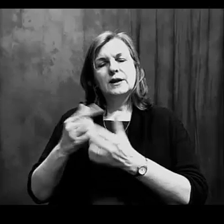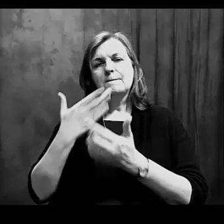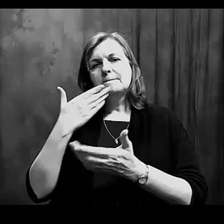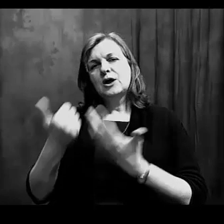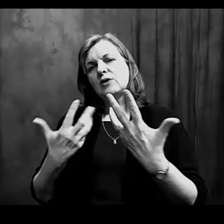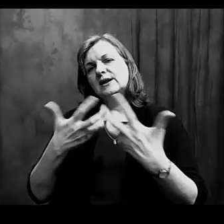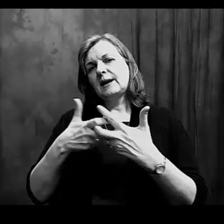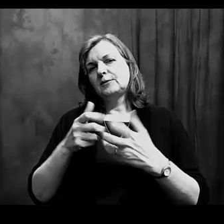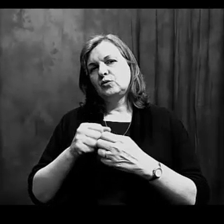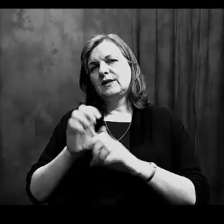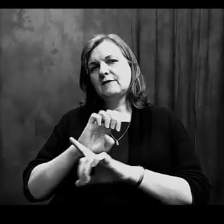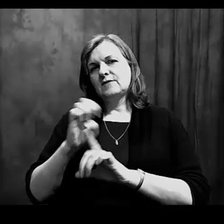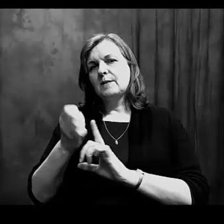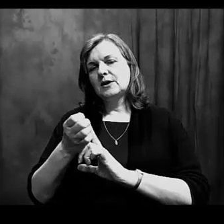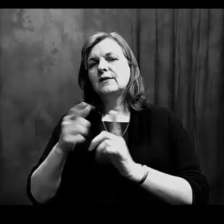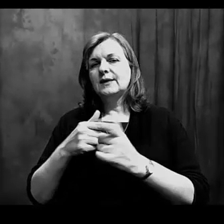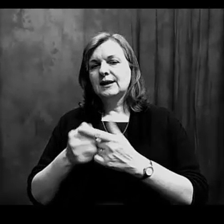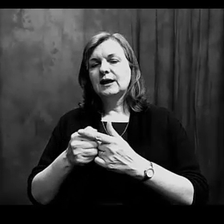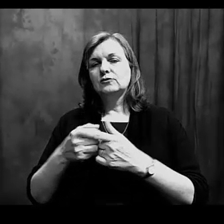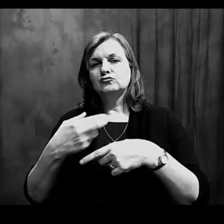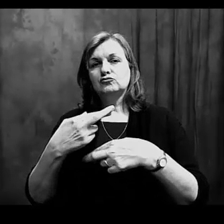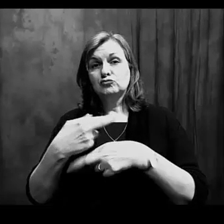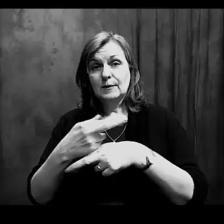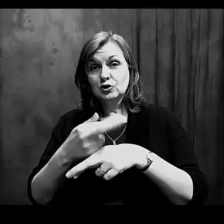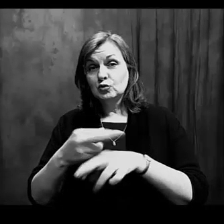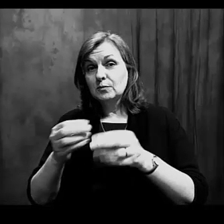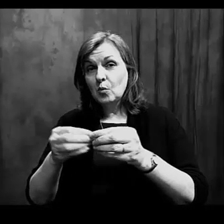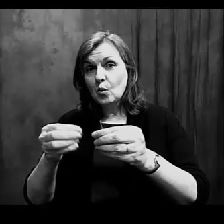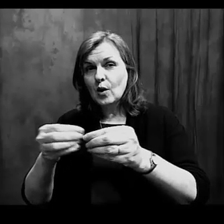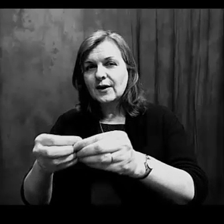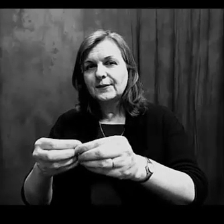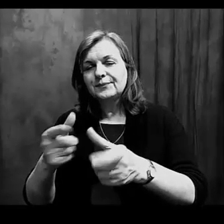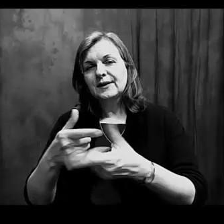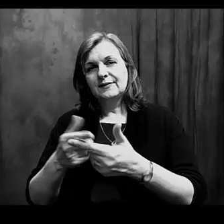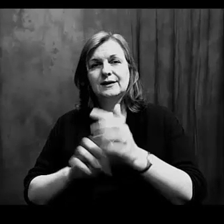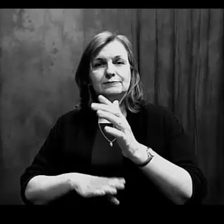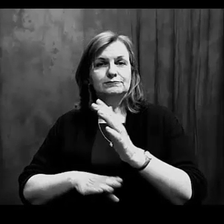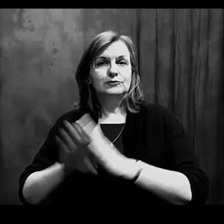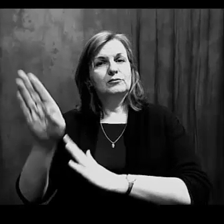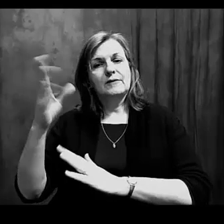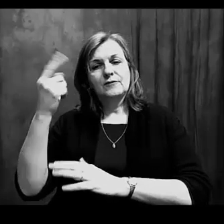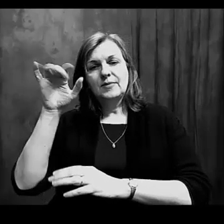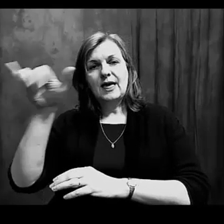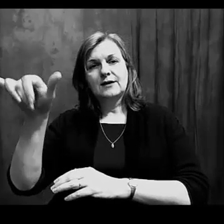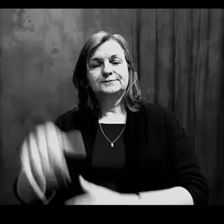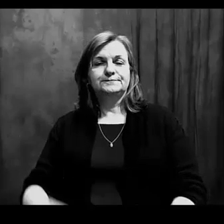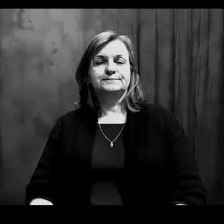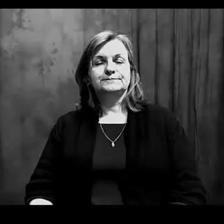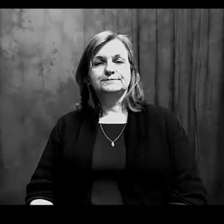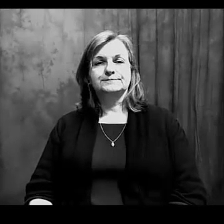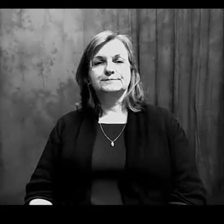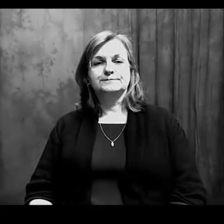its better adapt to its environment it can reproduce more -- then the whole thing kind of snowballs from there